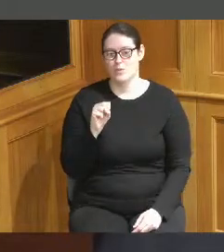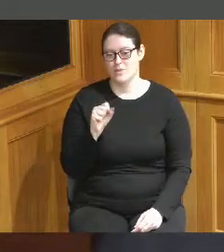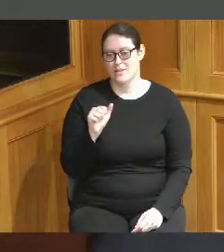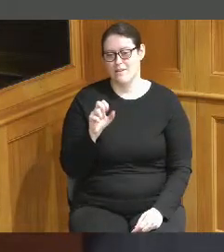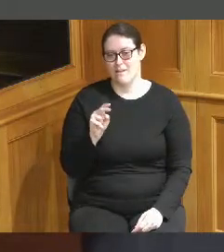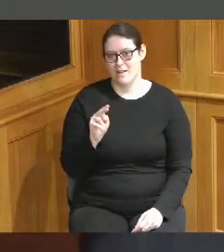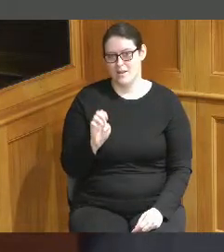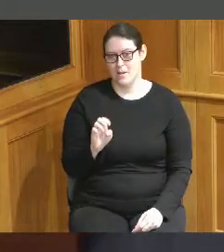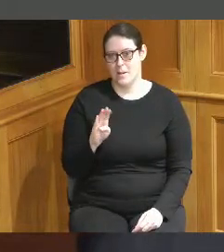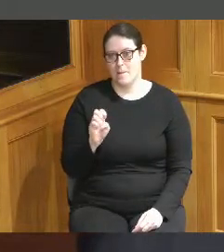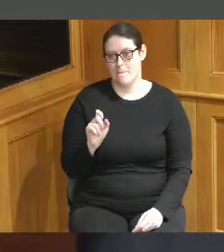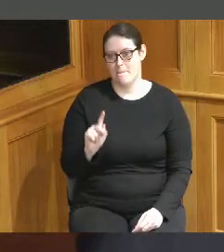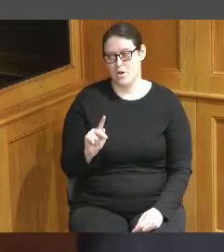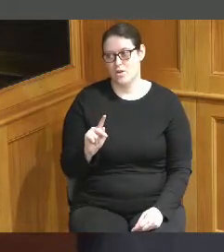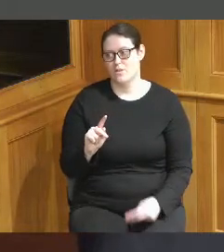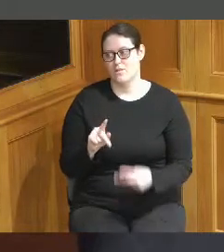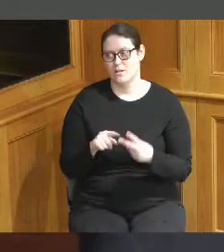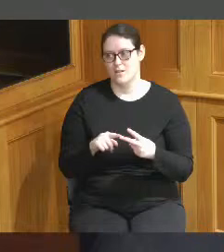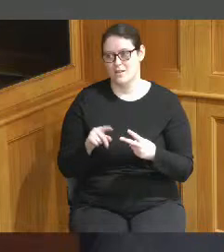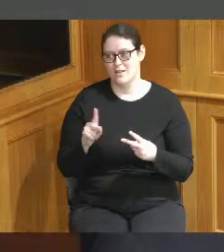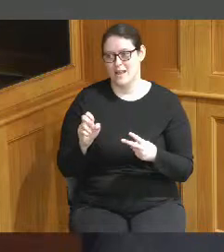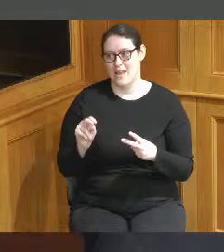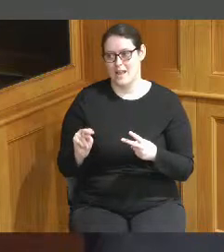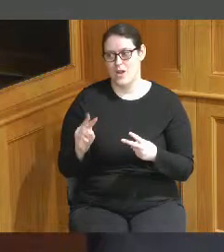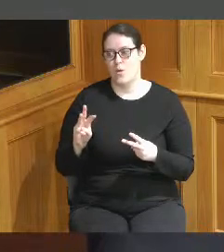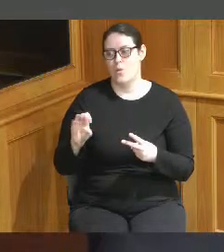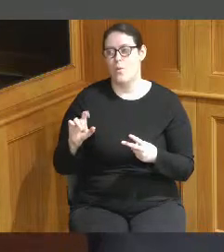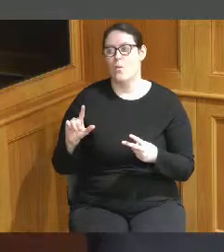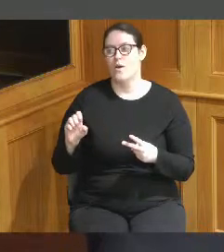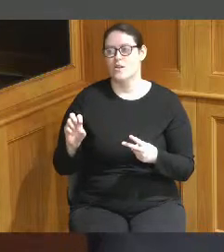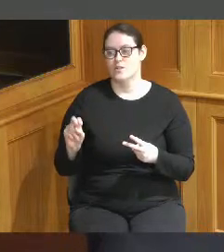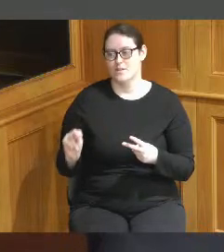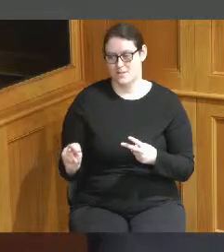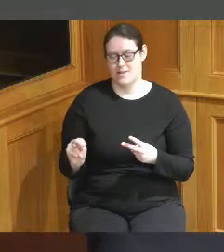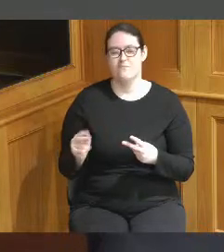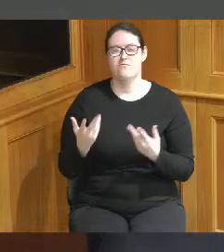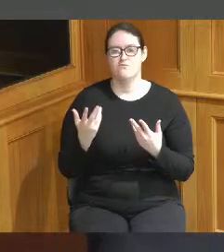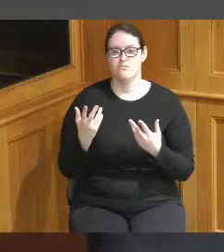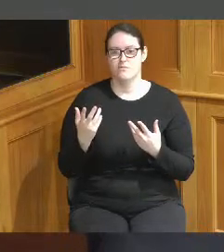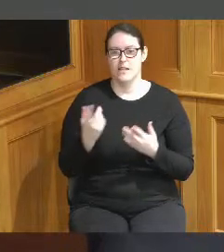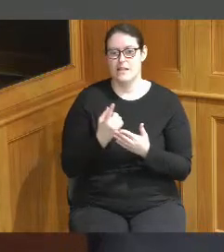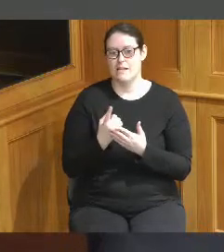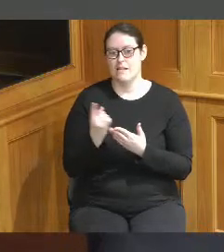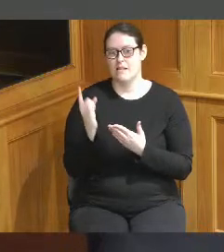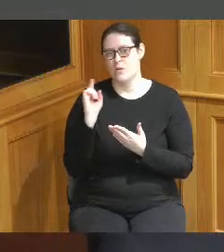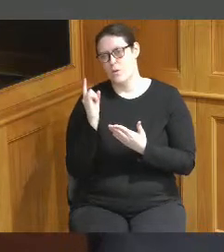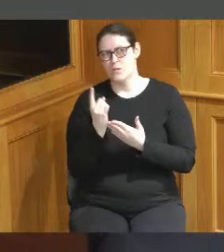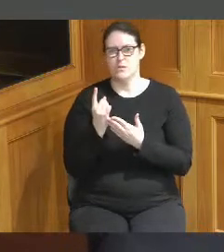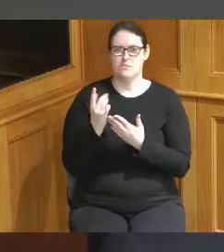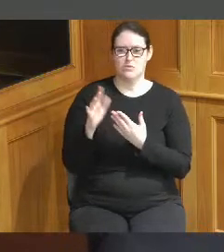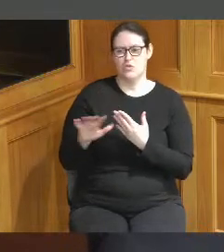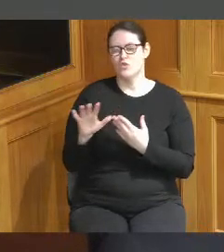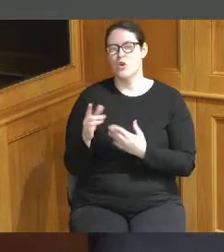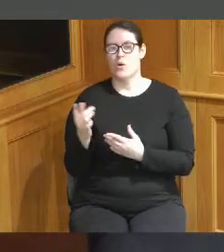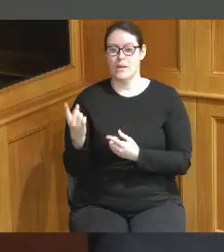a lot of his patients were there and they talked about how Dr Manny when you go to the pharmacy he